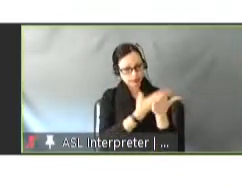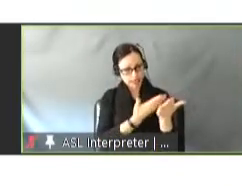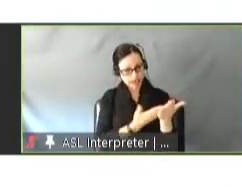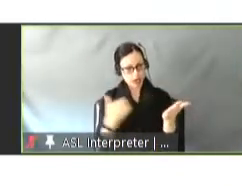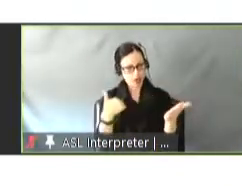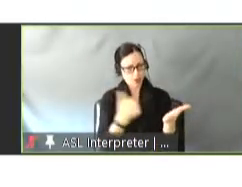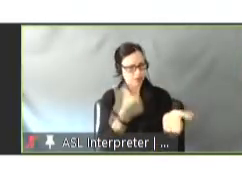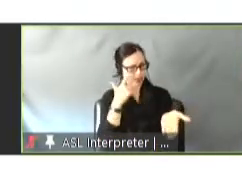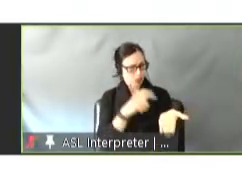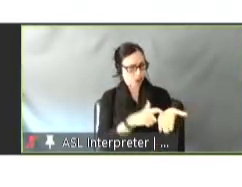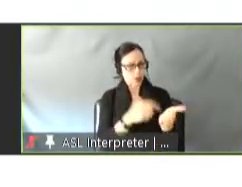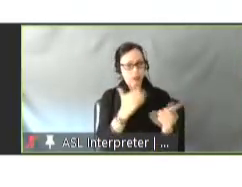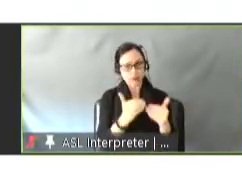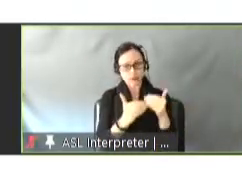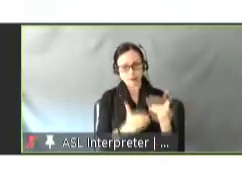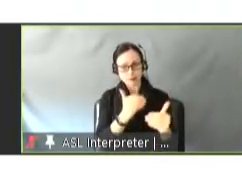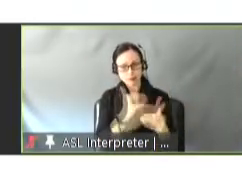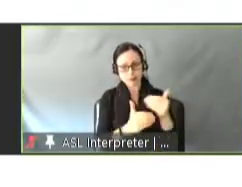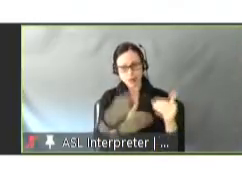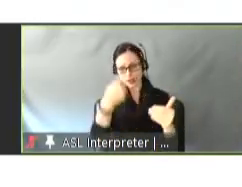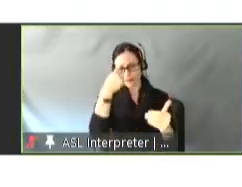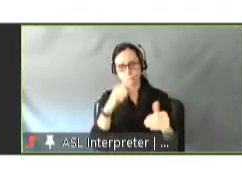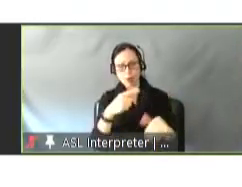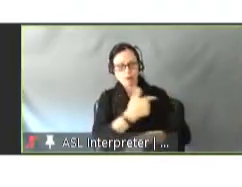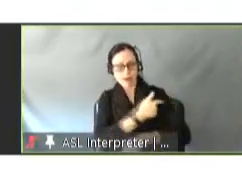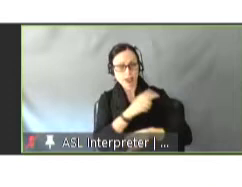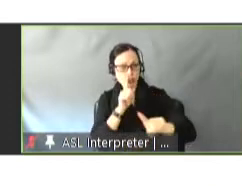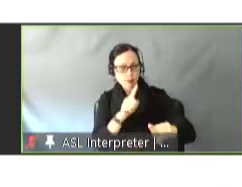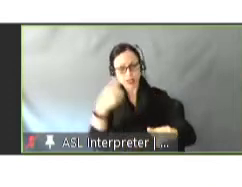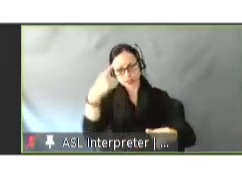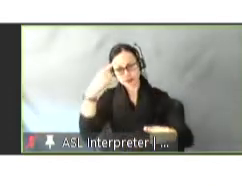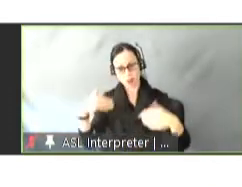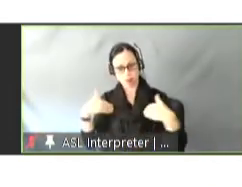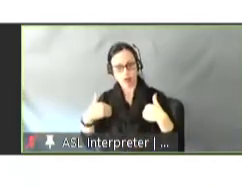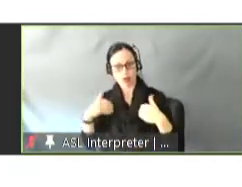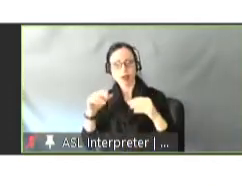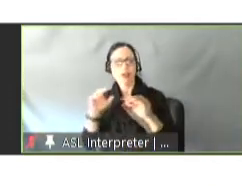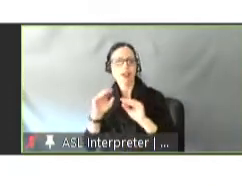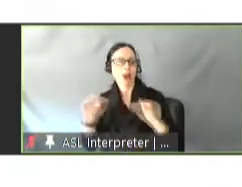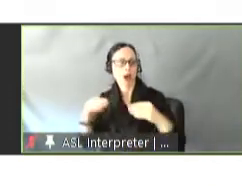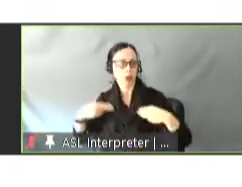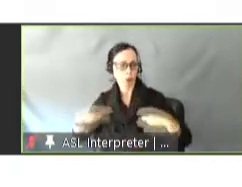been studying vaccine responses in the nonhuman primate. And I tell the story kind of backwards,